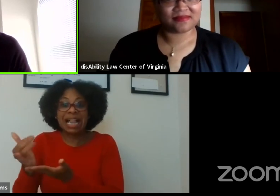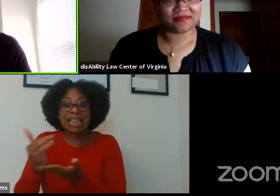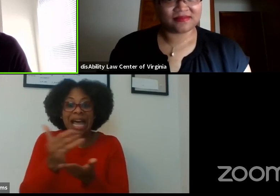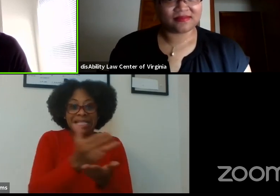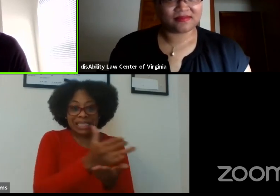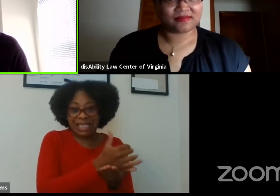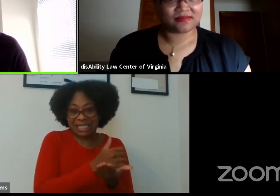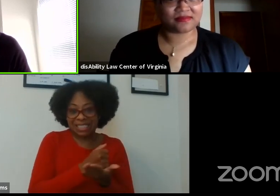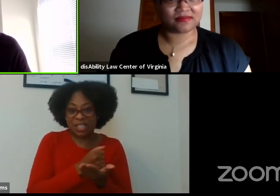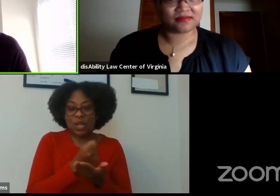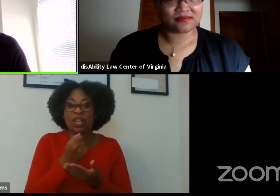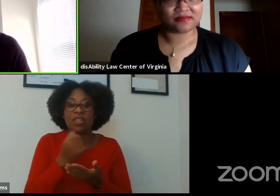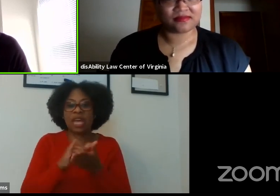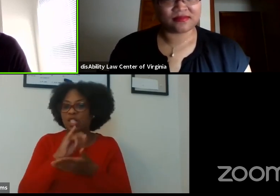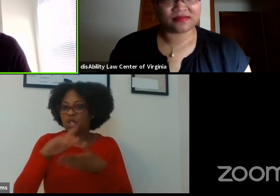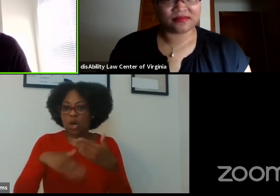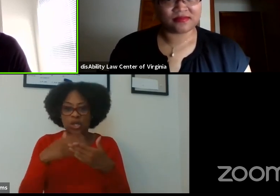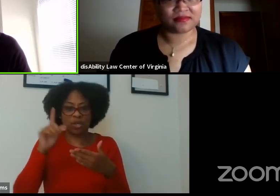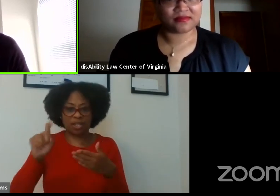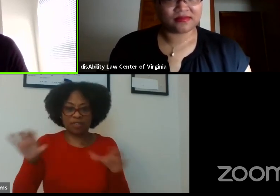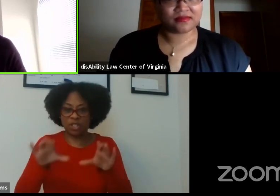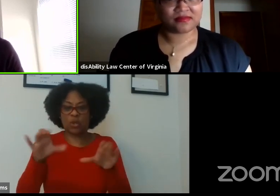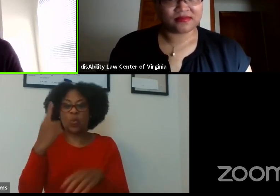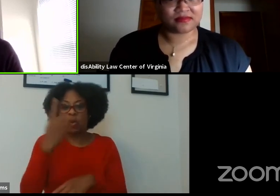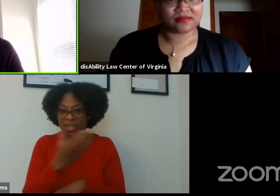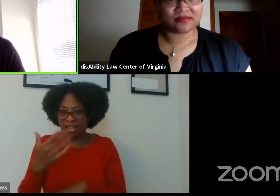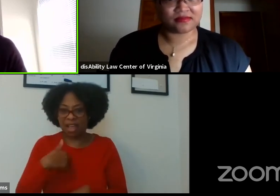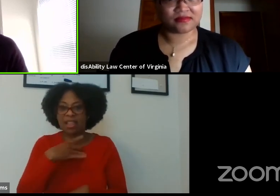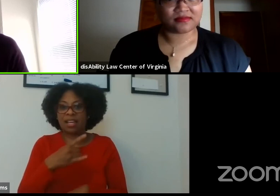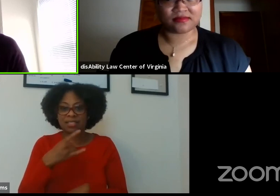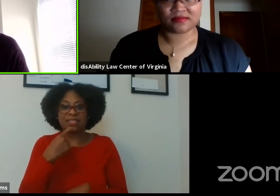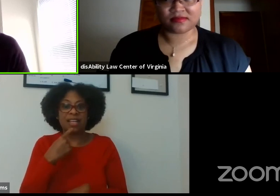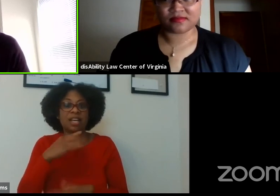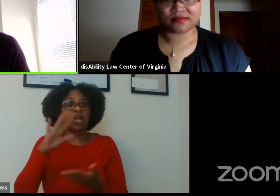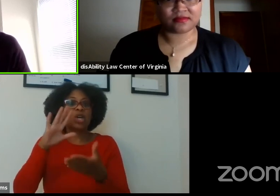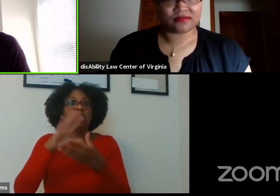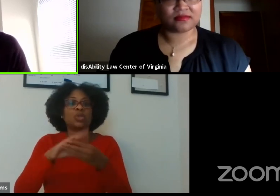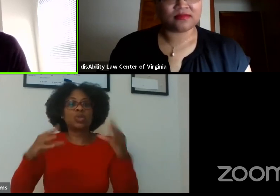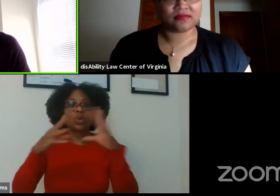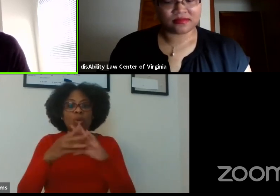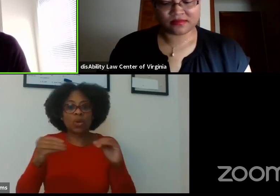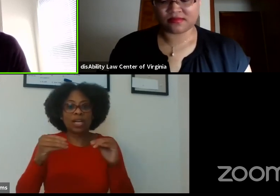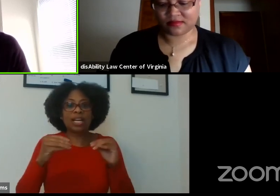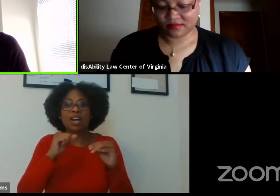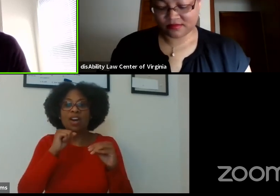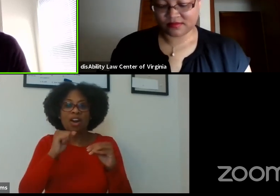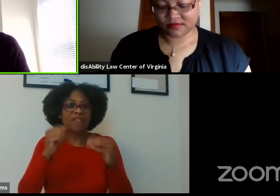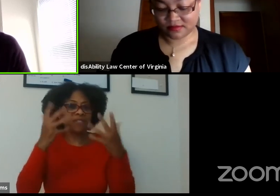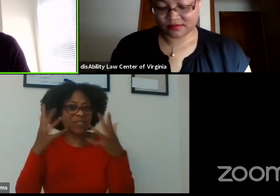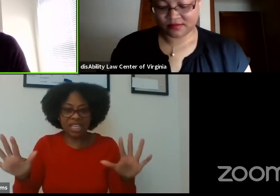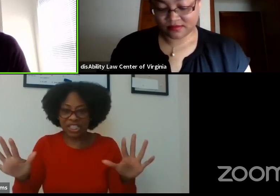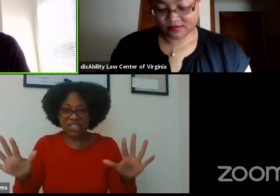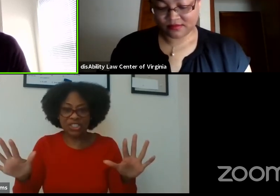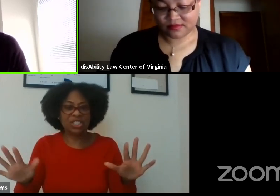you have to do. One of the things I like to say at the end of our videos is our stories are unfinished or untold, so get out there and continuing making your story.